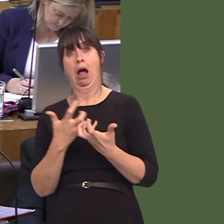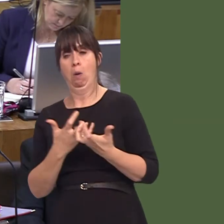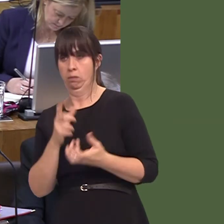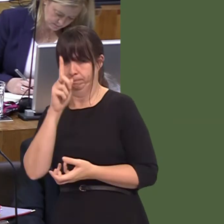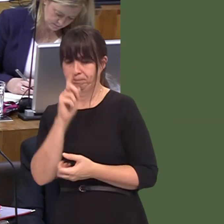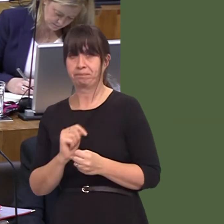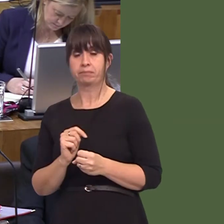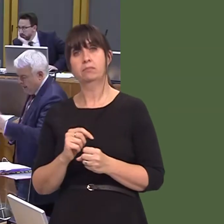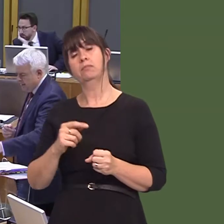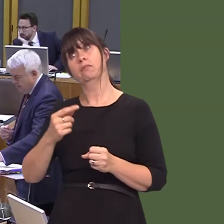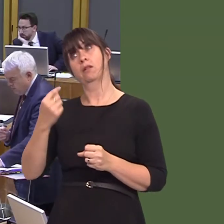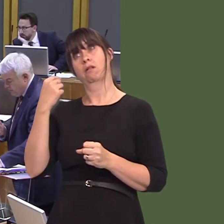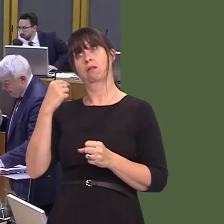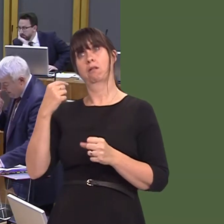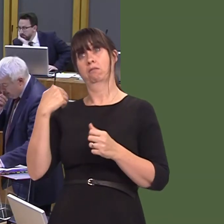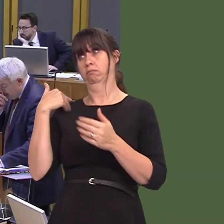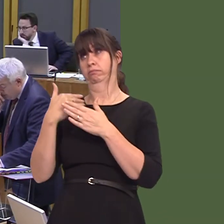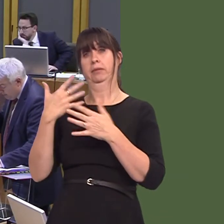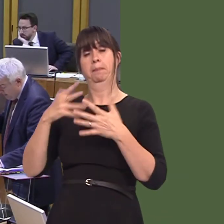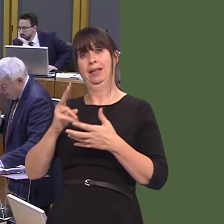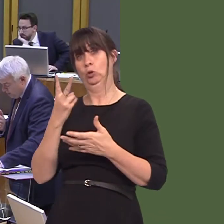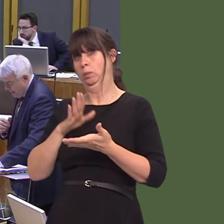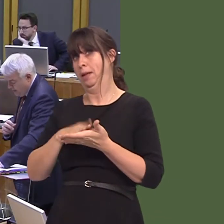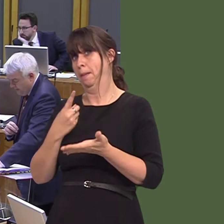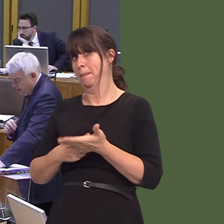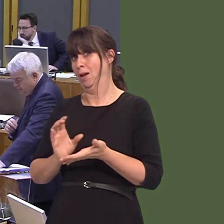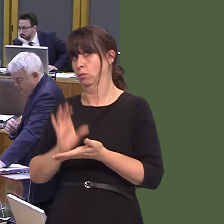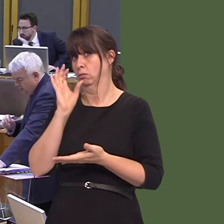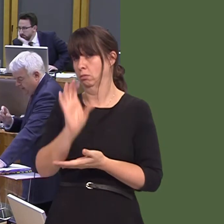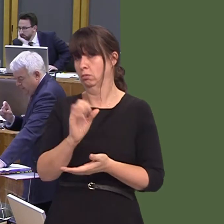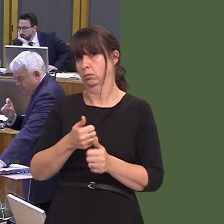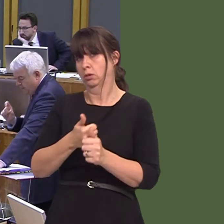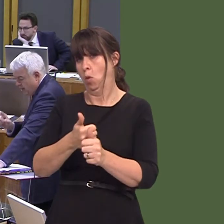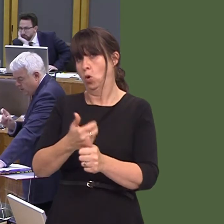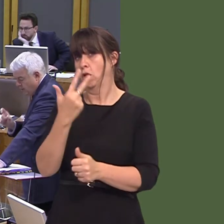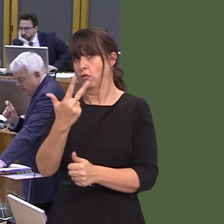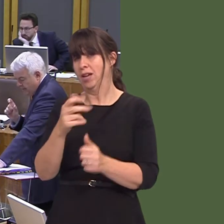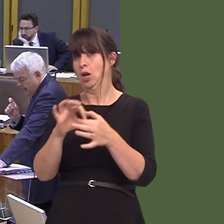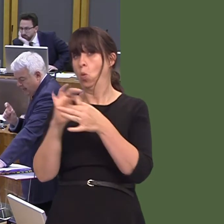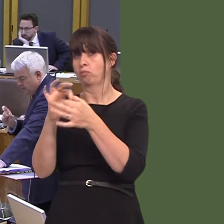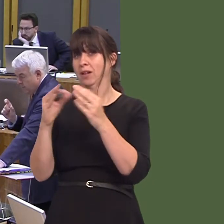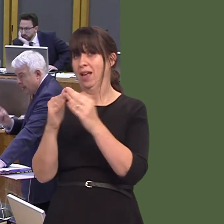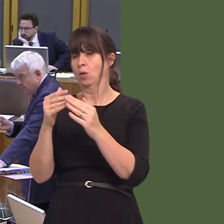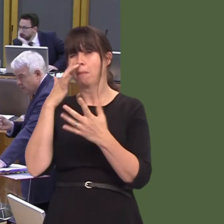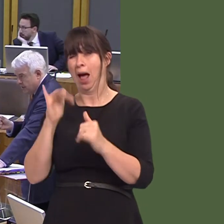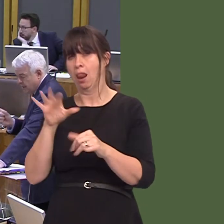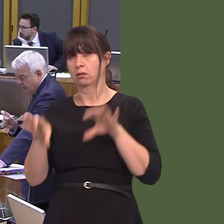Well, for example, in the last Government we provided nearly £2 million of capital funding to support the development of three co-operative housing pilot projects in Cardiff,